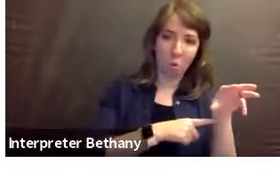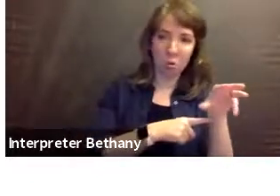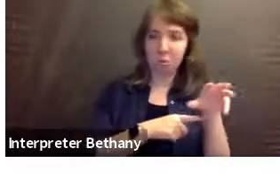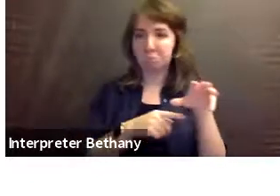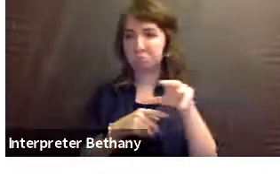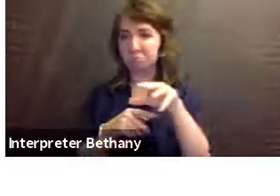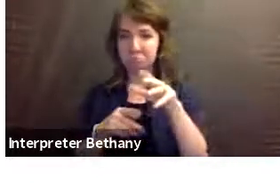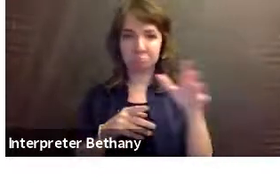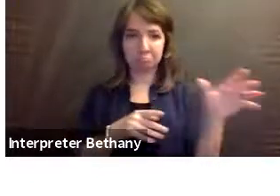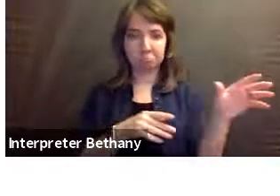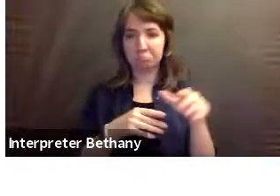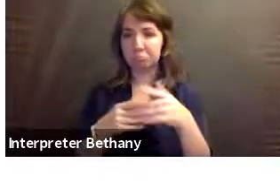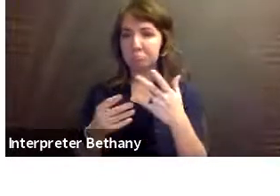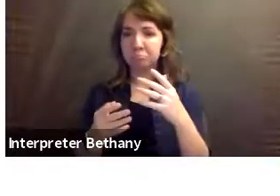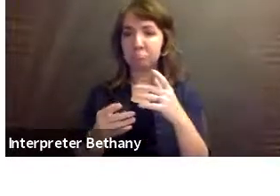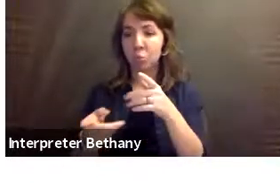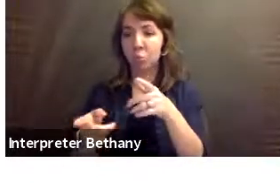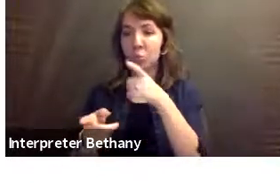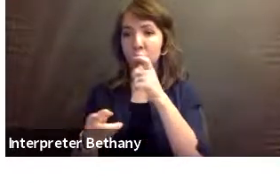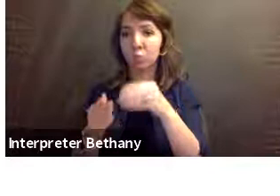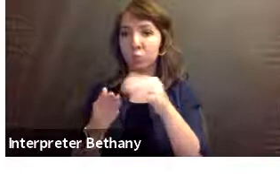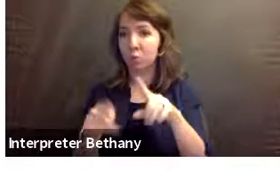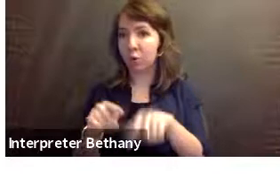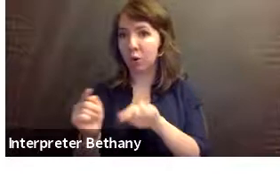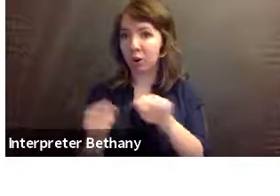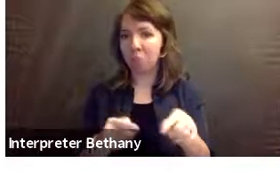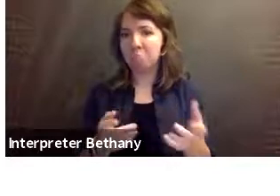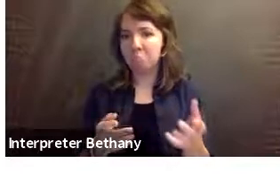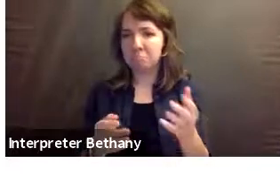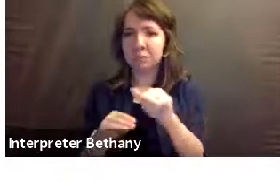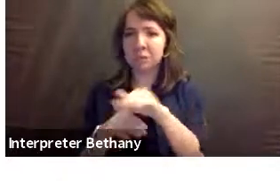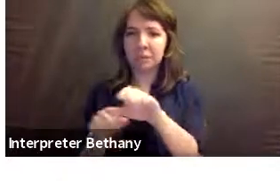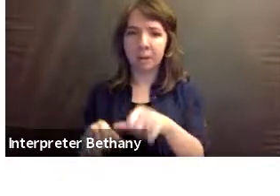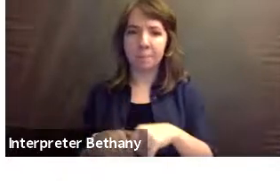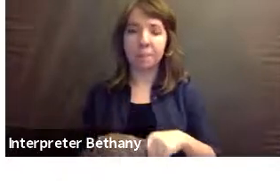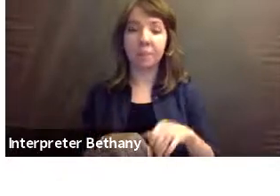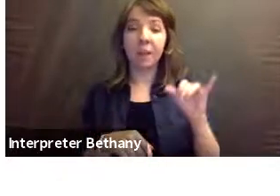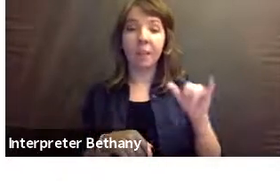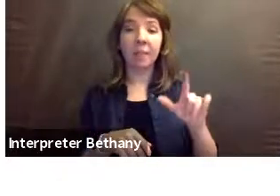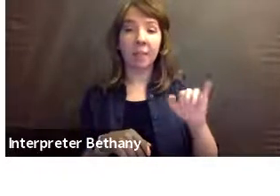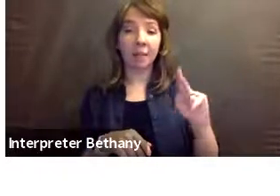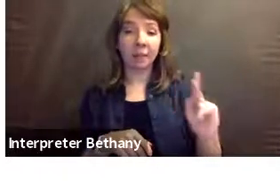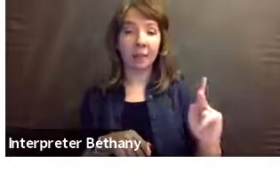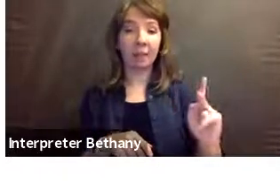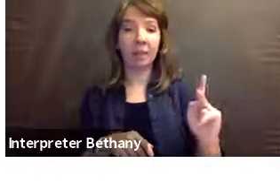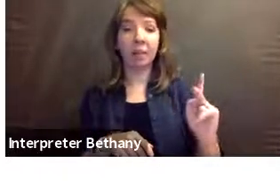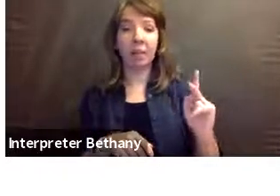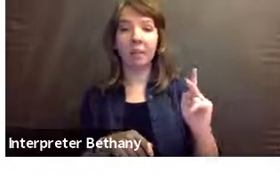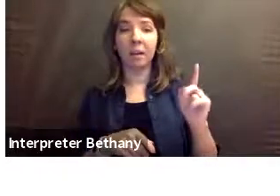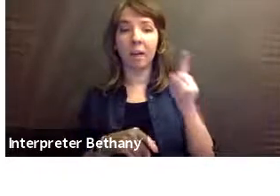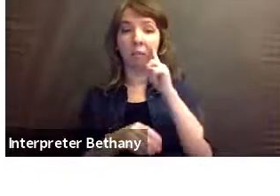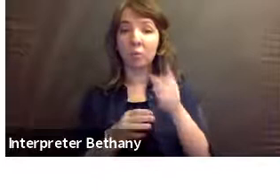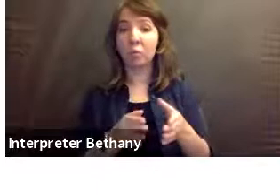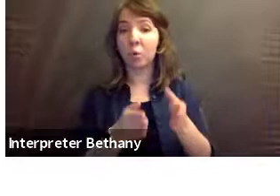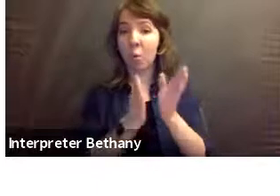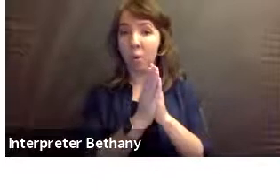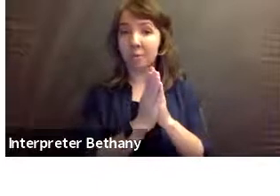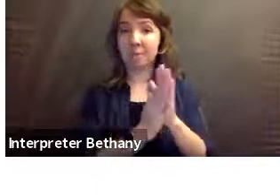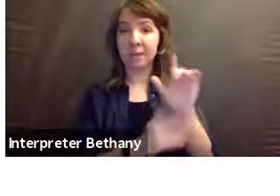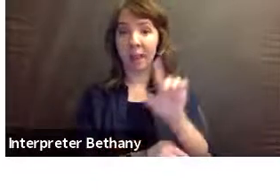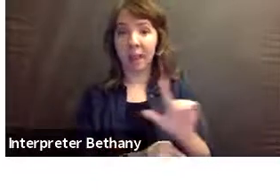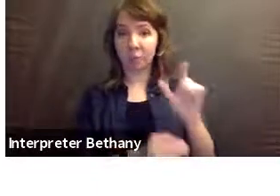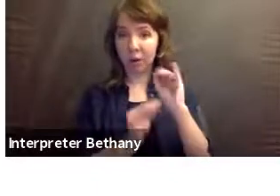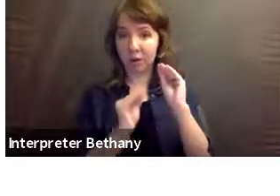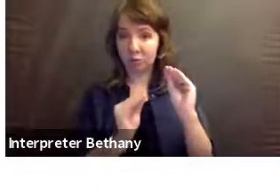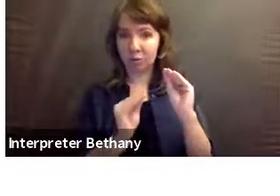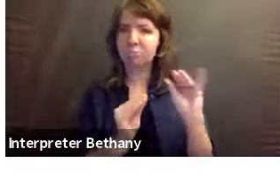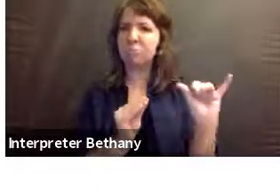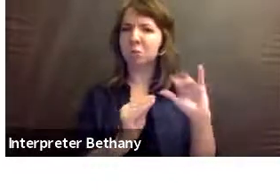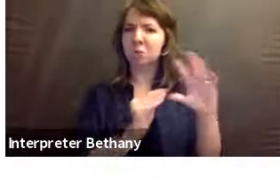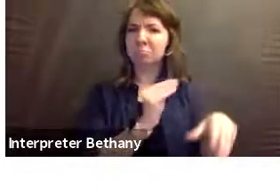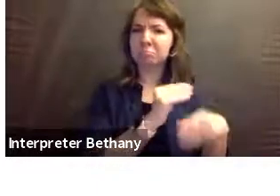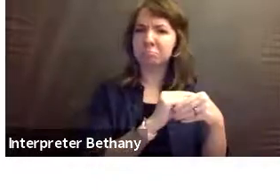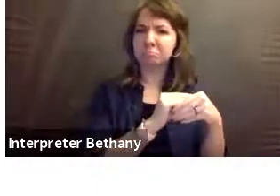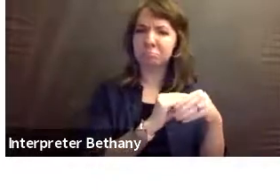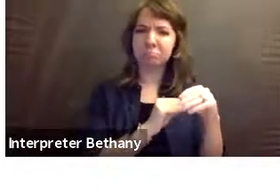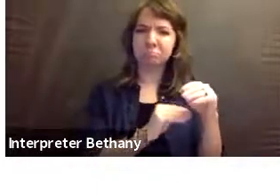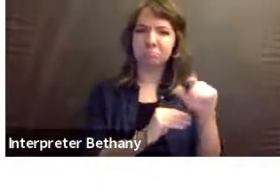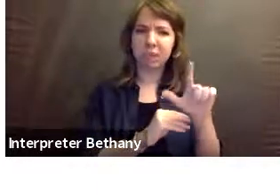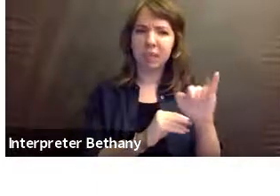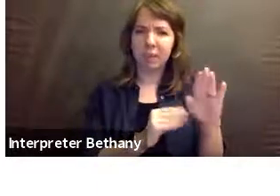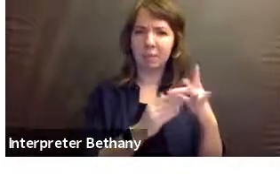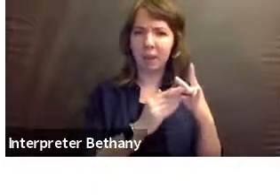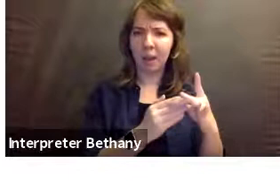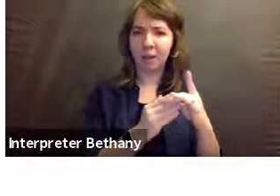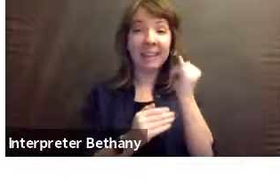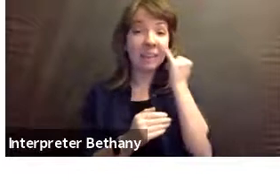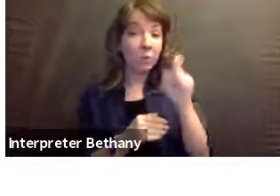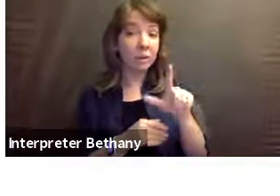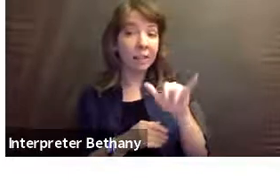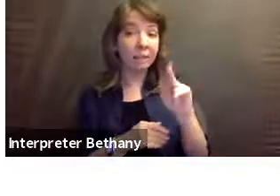Linda Kobashigawa: To students who weren't able to attend. So that's also an option, and that link the to request library instruction is also on the faculty live guide. But if you need the link I can, I can post it in the chat or just email me and I'll, I'll send it to you.